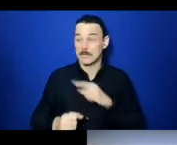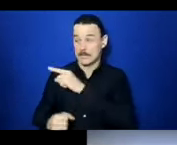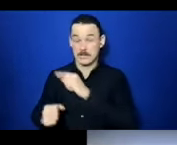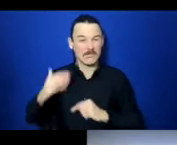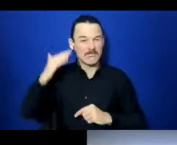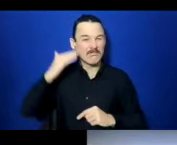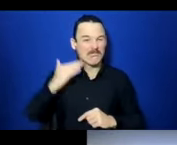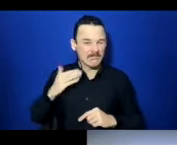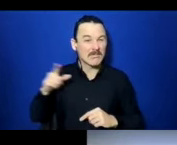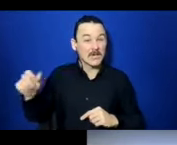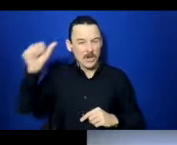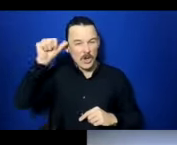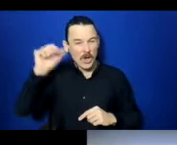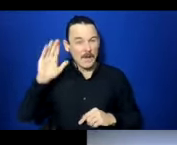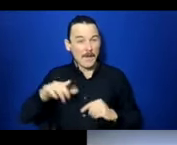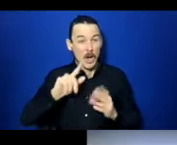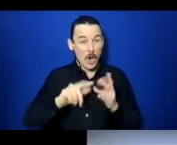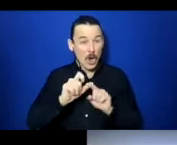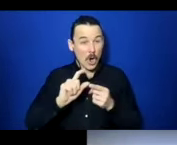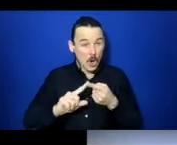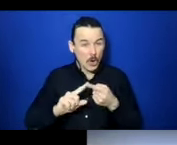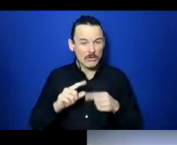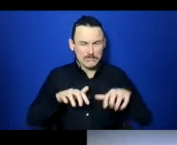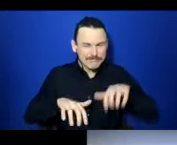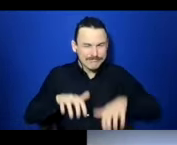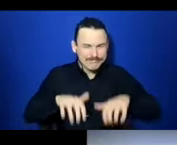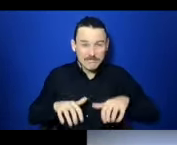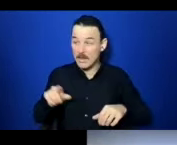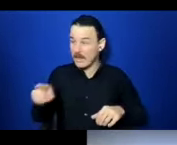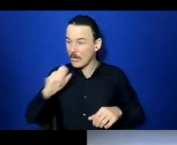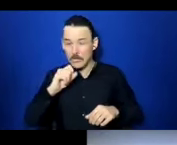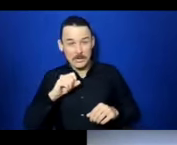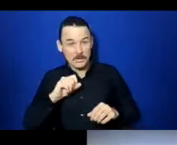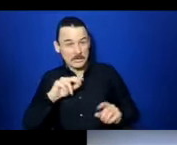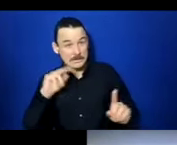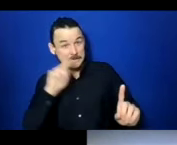recognise wheelchairs predicted that a wheelchair would move forward,